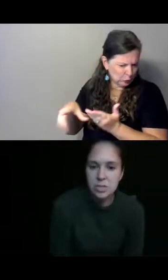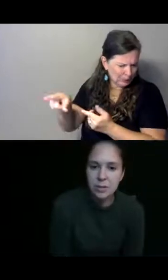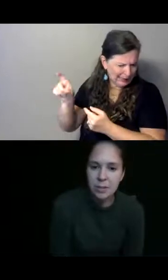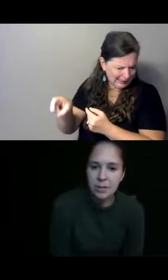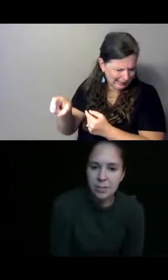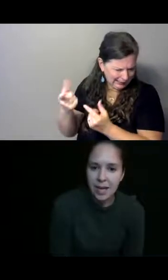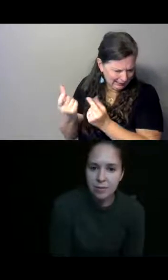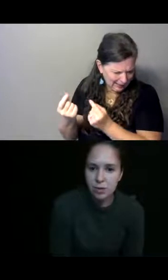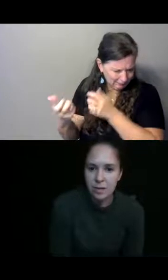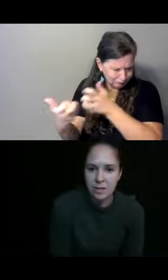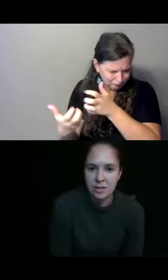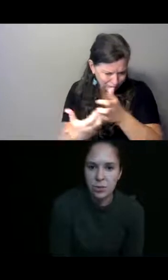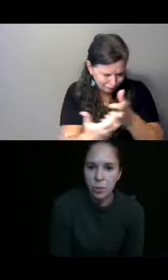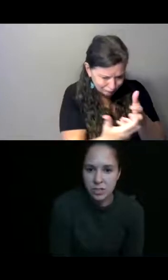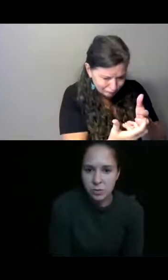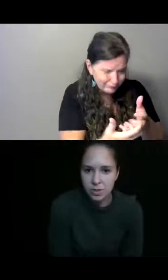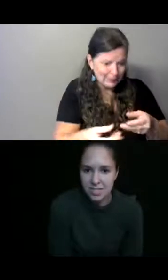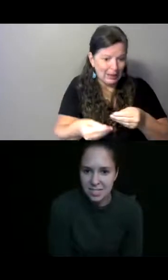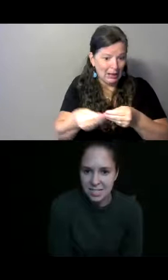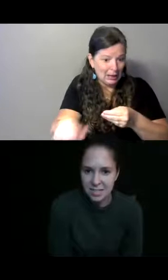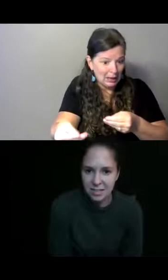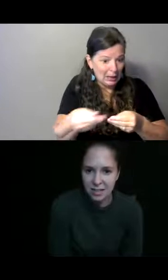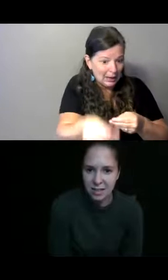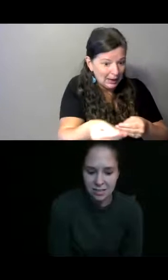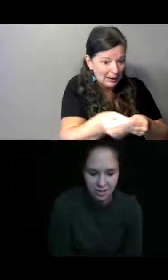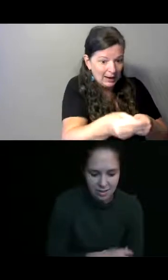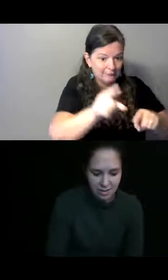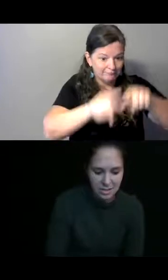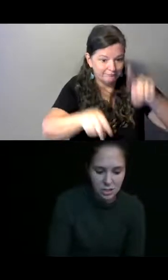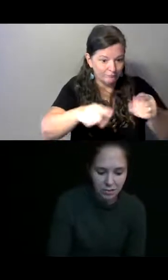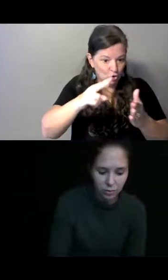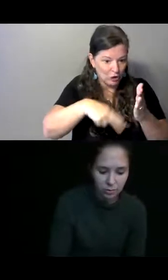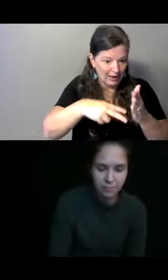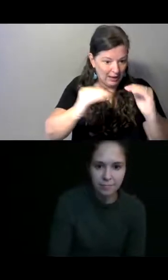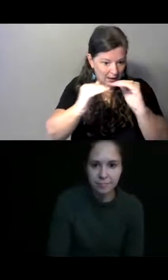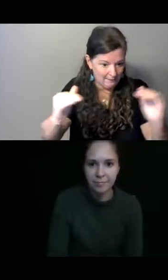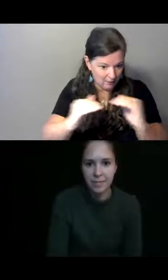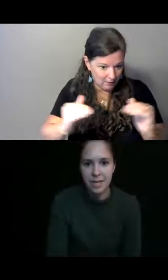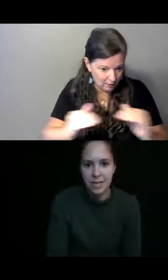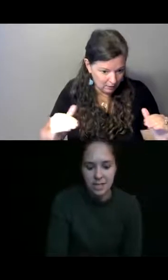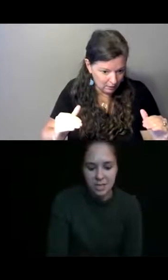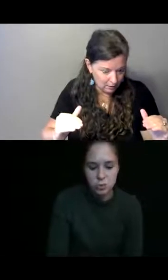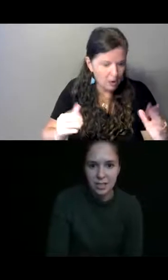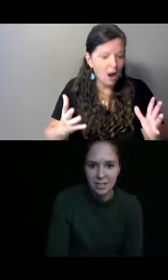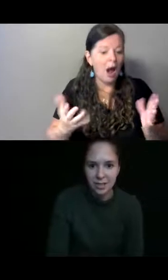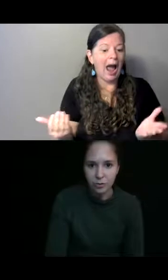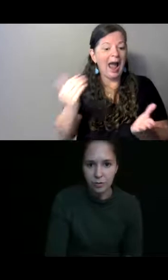So, keep in the back of your mind what students need at each level, each reading level